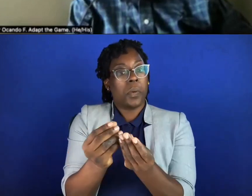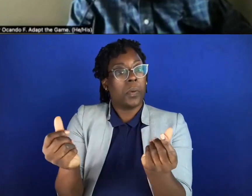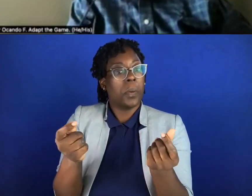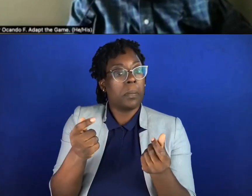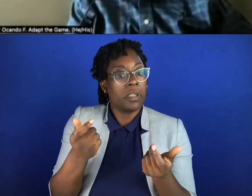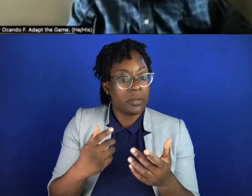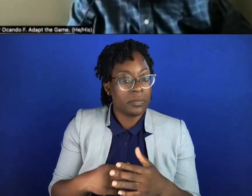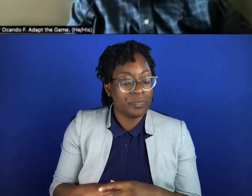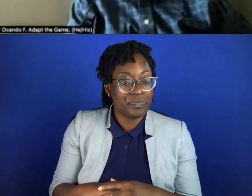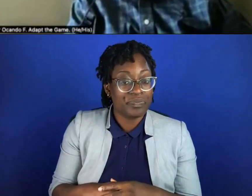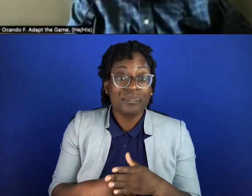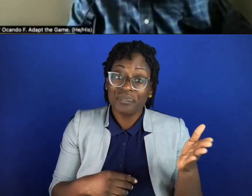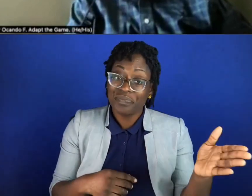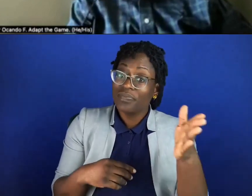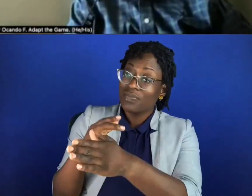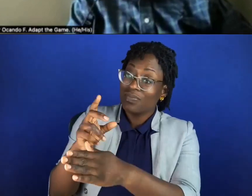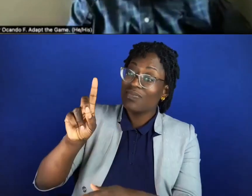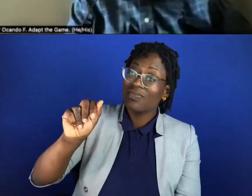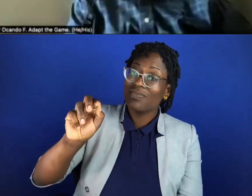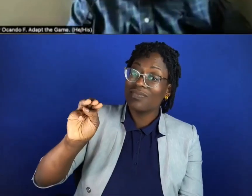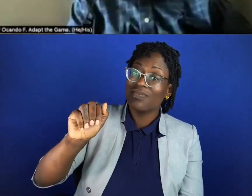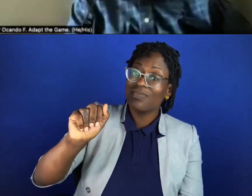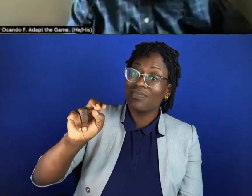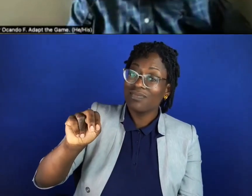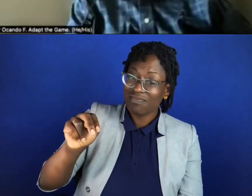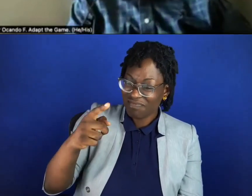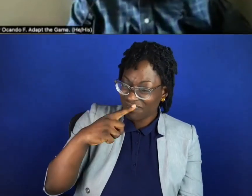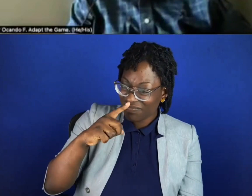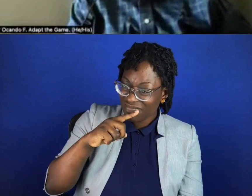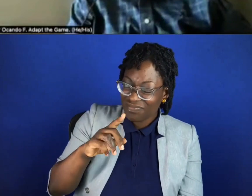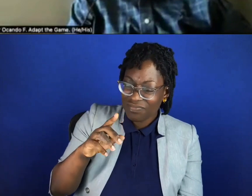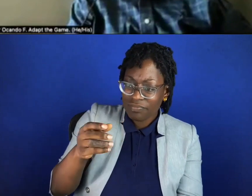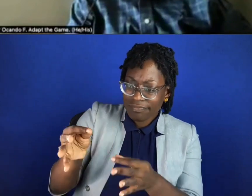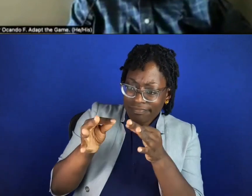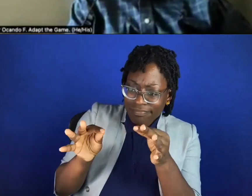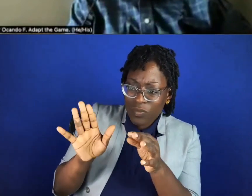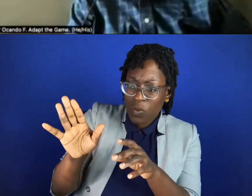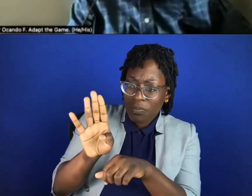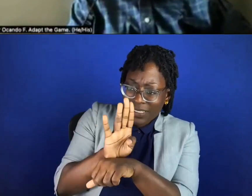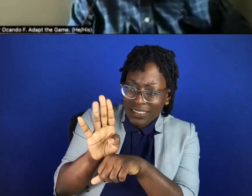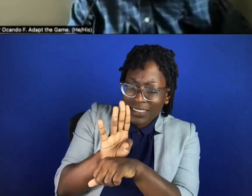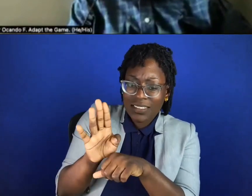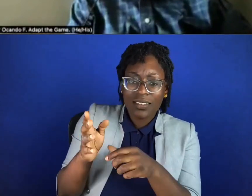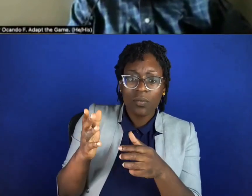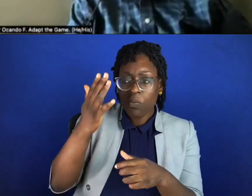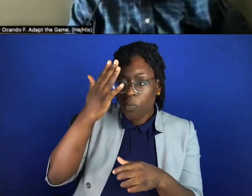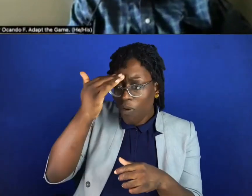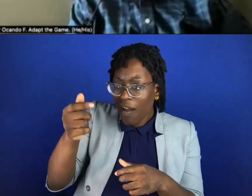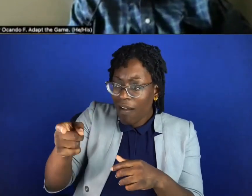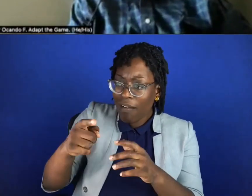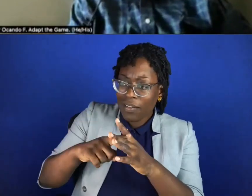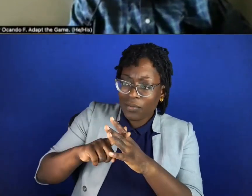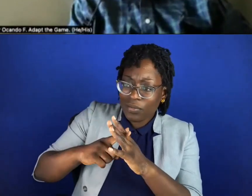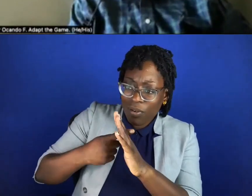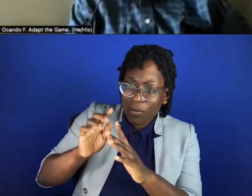Daman, can you please tell us about your business, why you started it, and what needs you fill